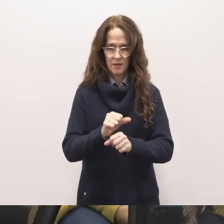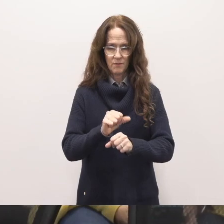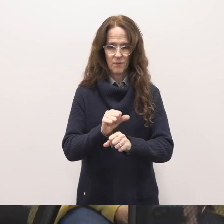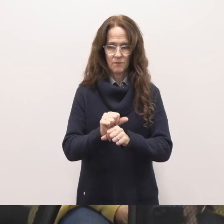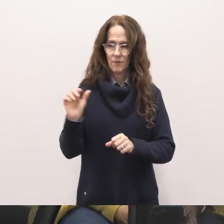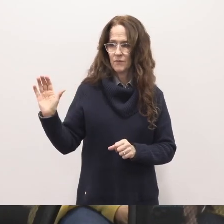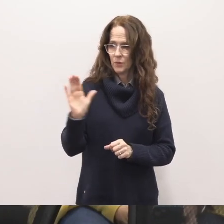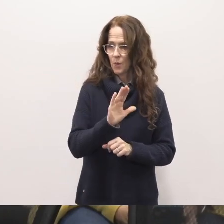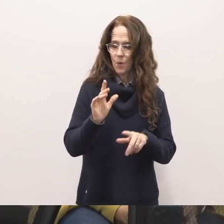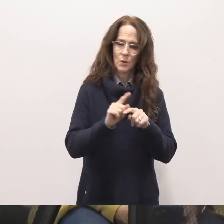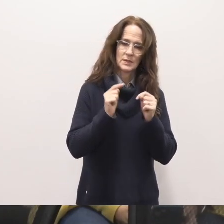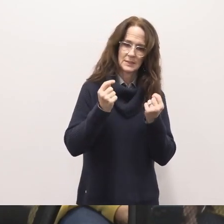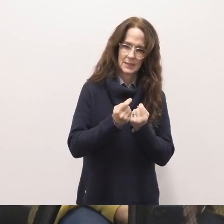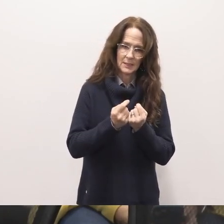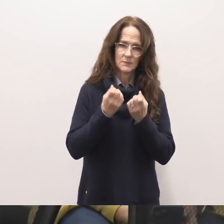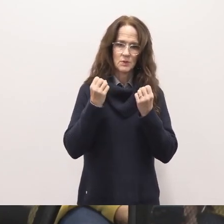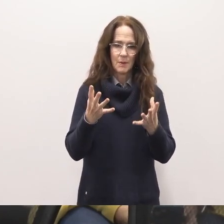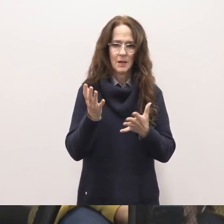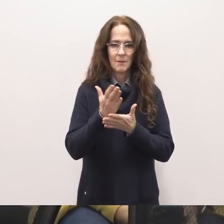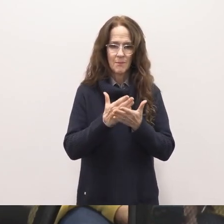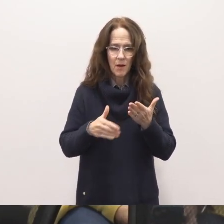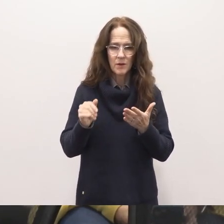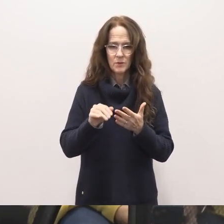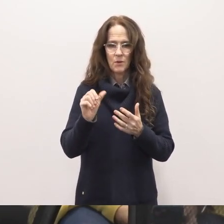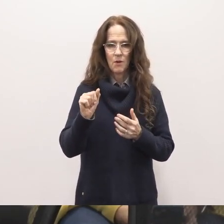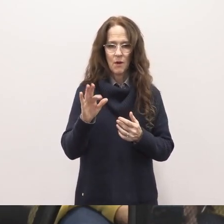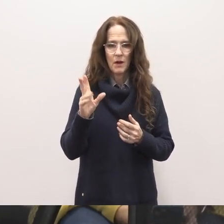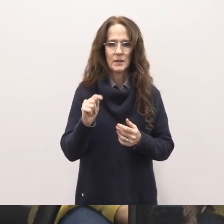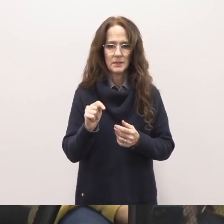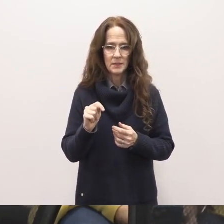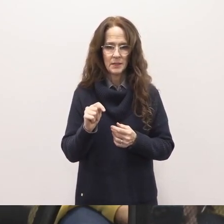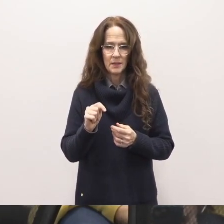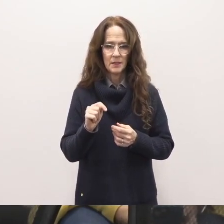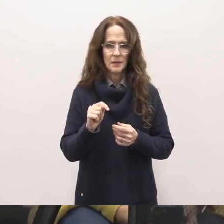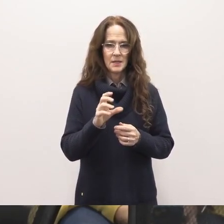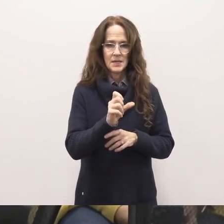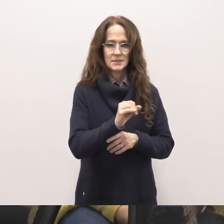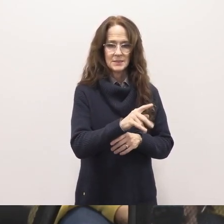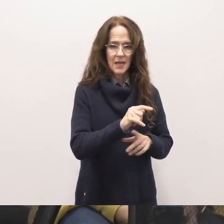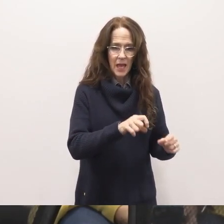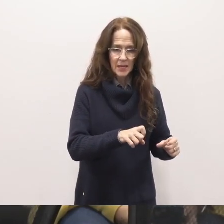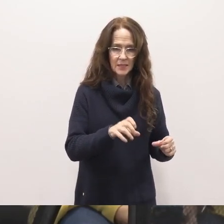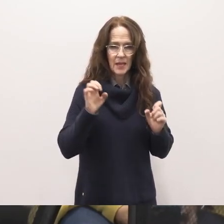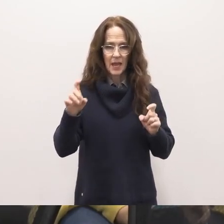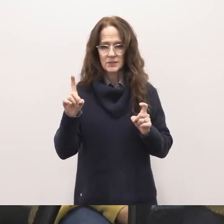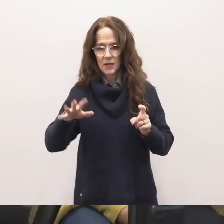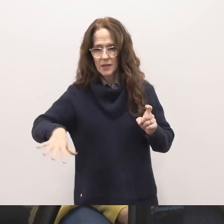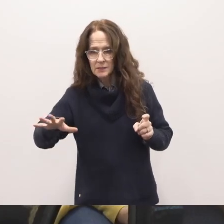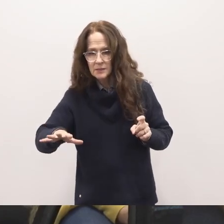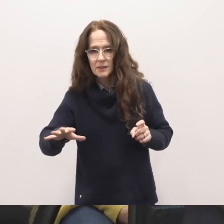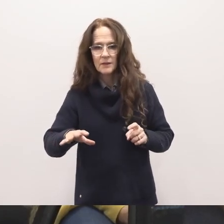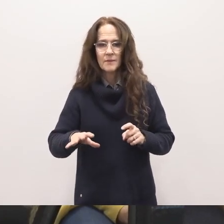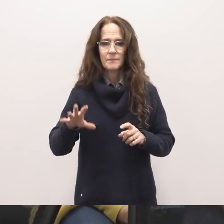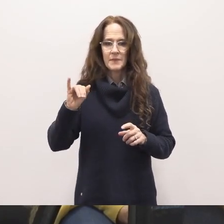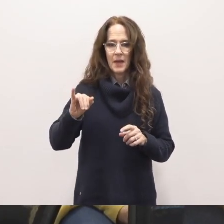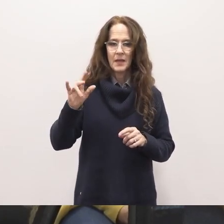There are so many components to the audit, from the sites to the education side, IT, this year,